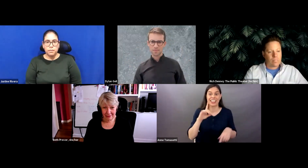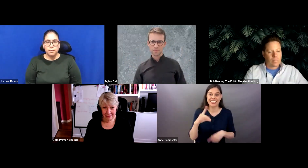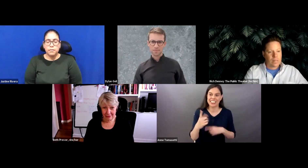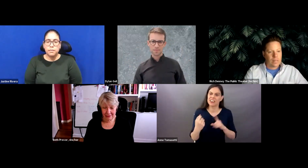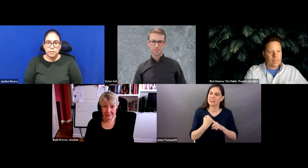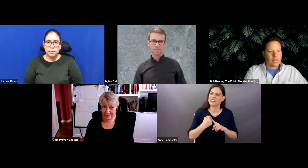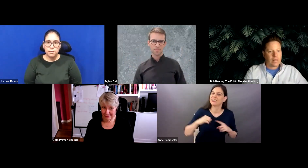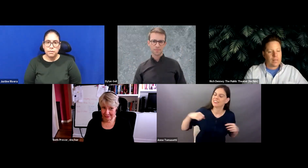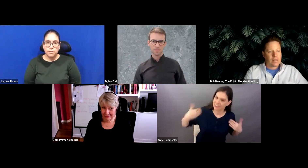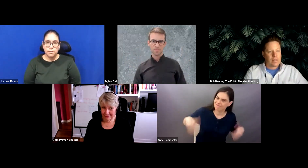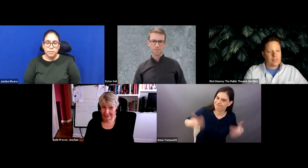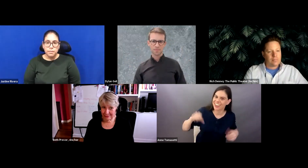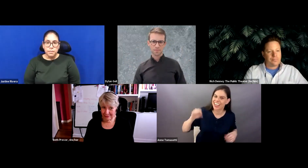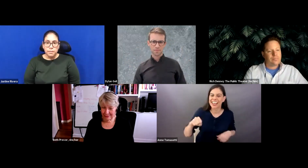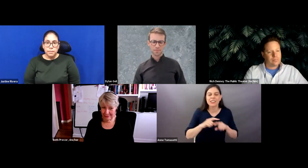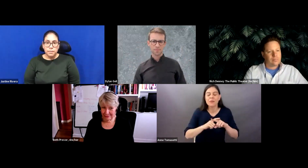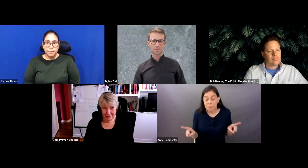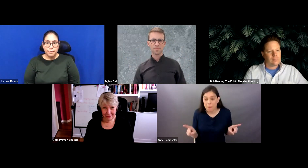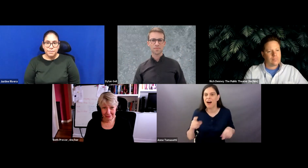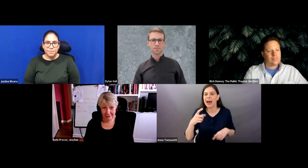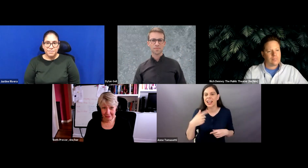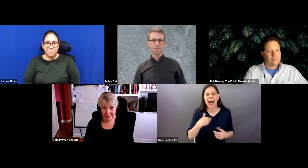interpreters that were out on the screens and in the country